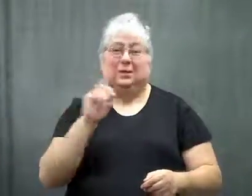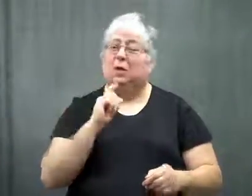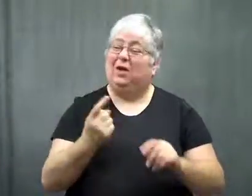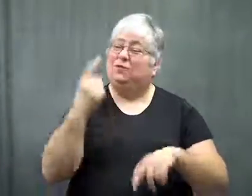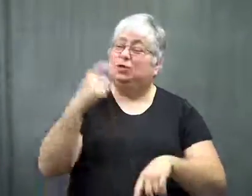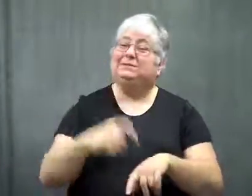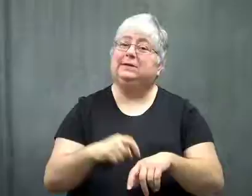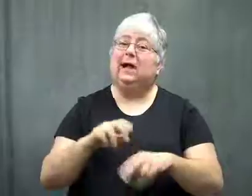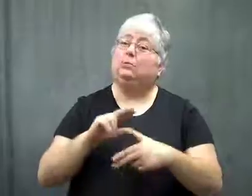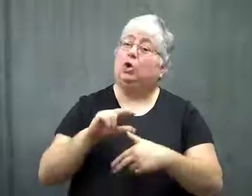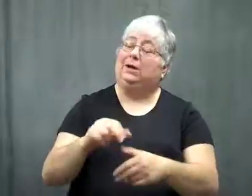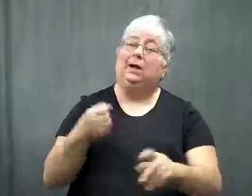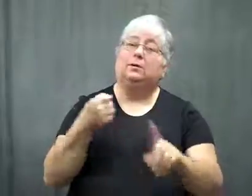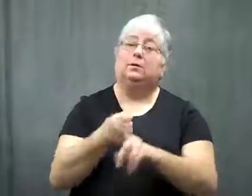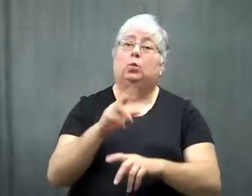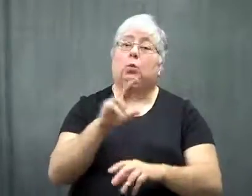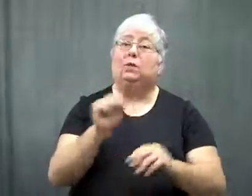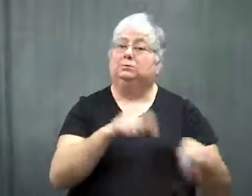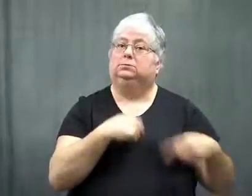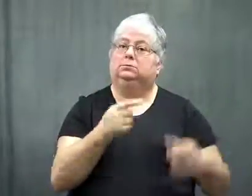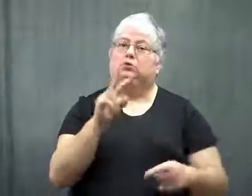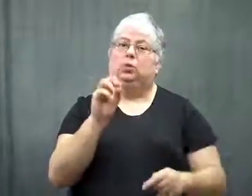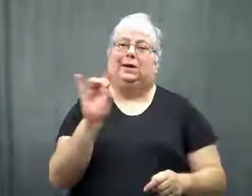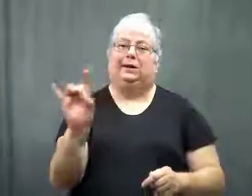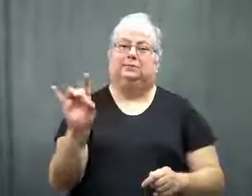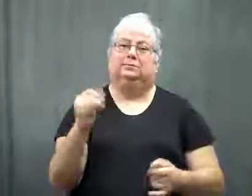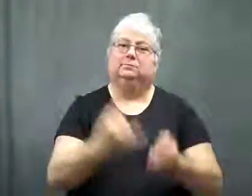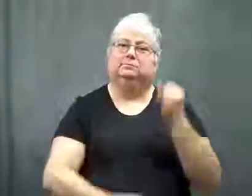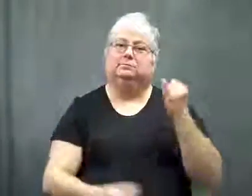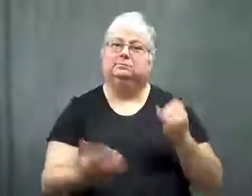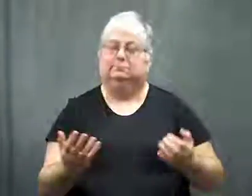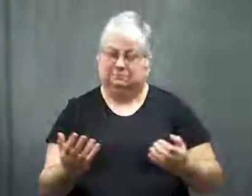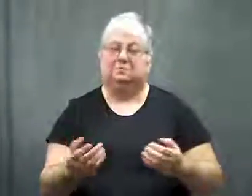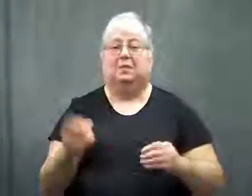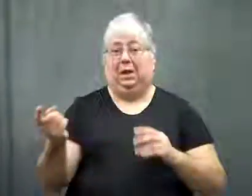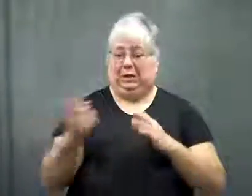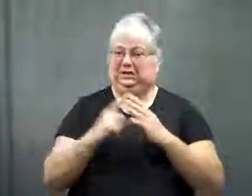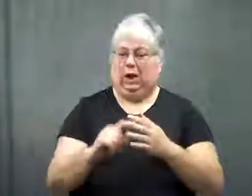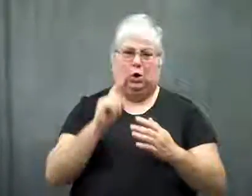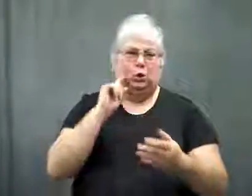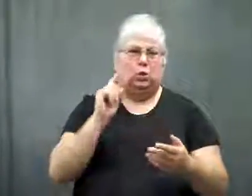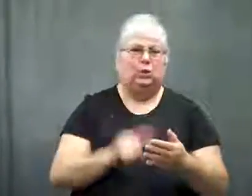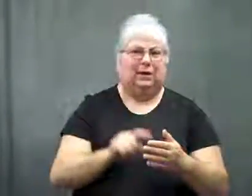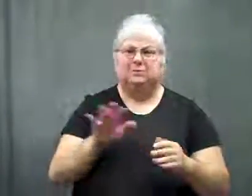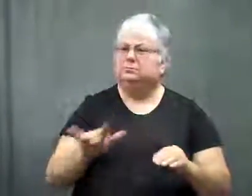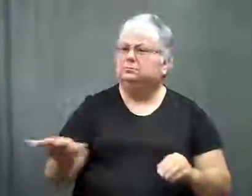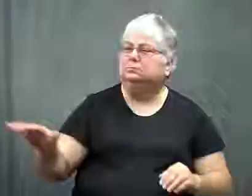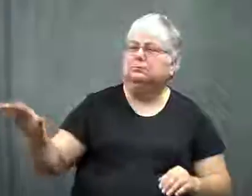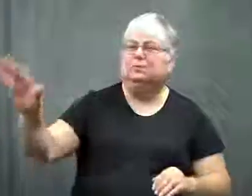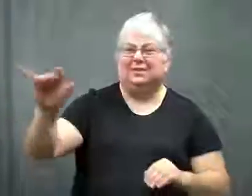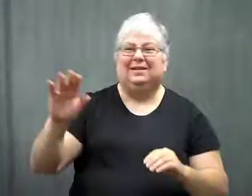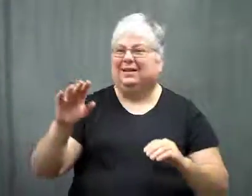It's the first hurricane to hit the US since 2008.